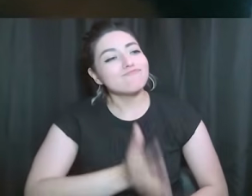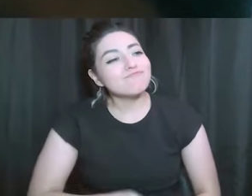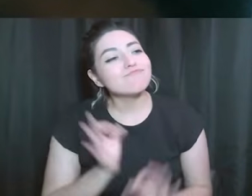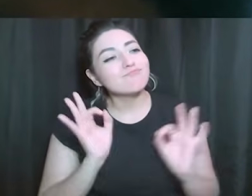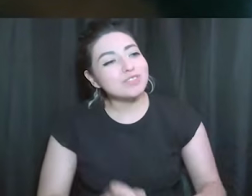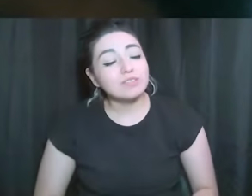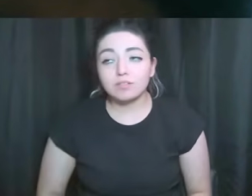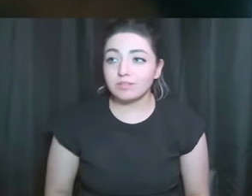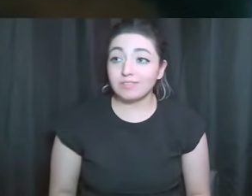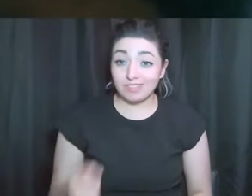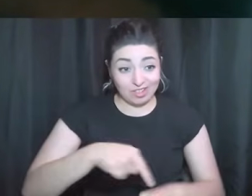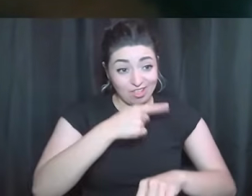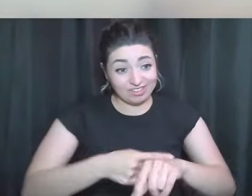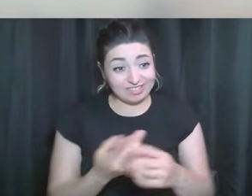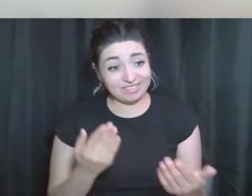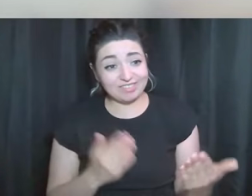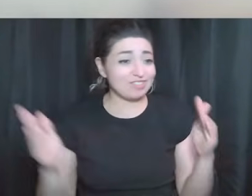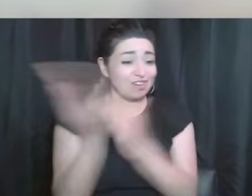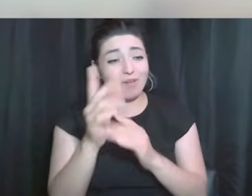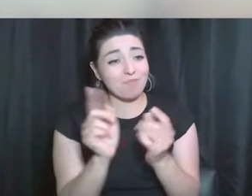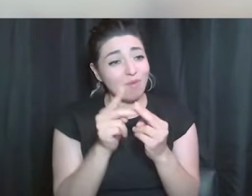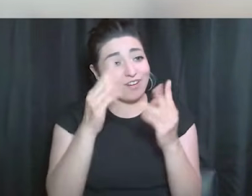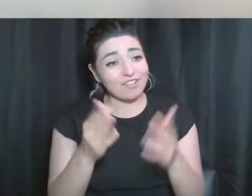But I've only been his partner for three months. Yeah.